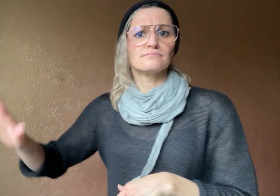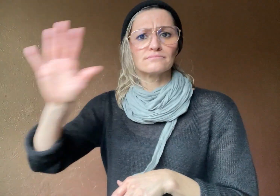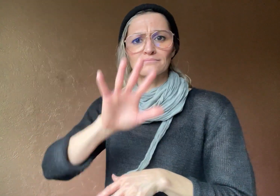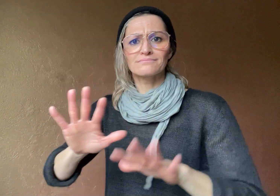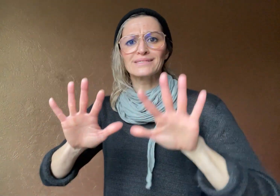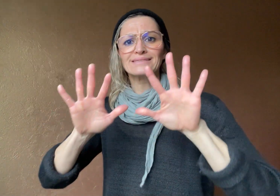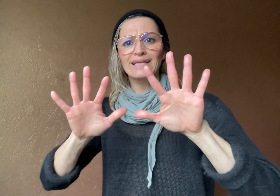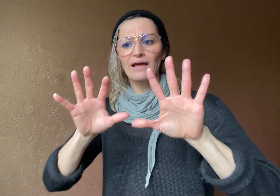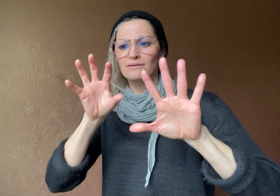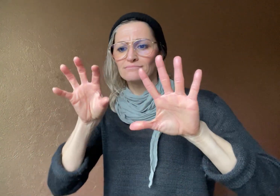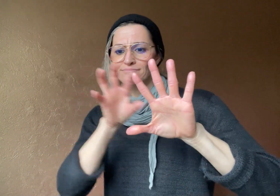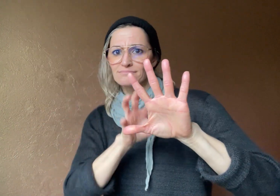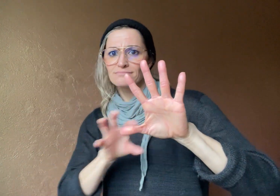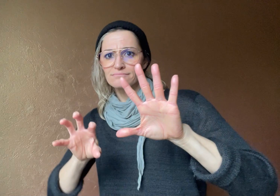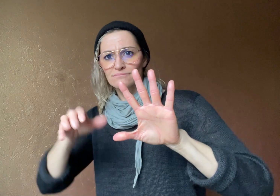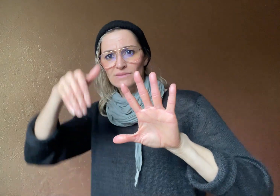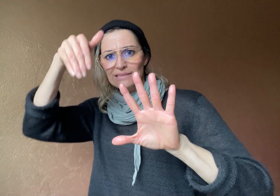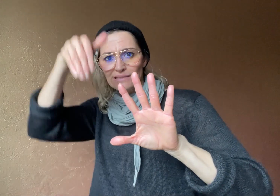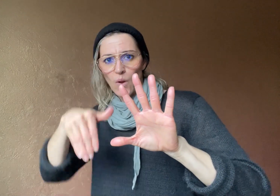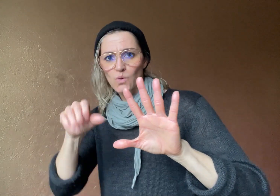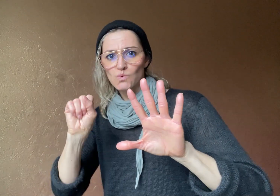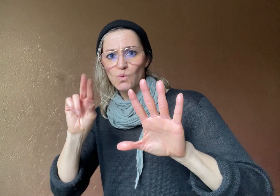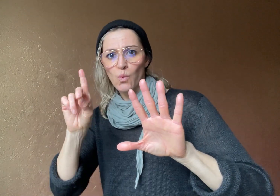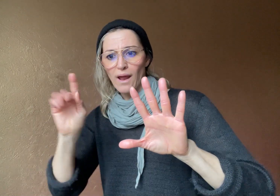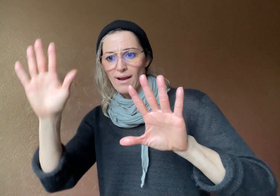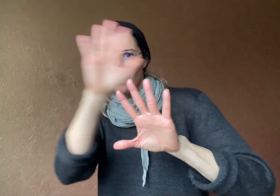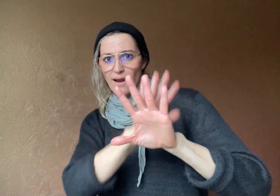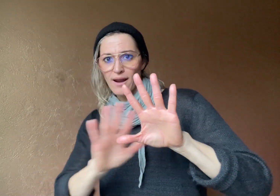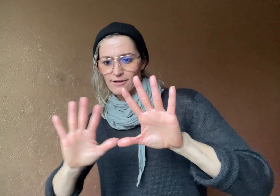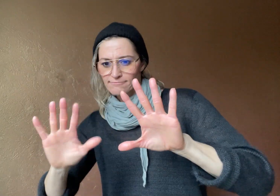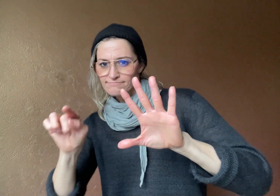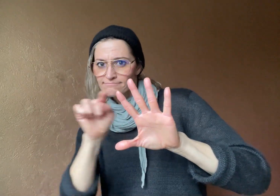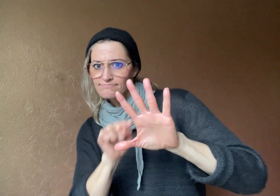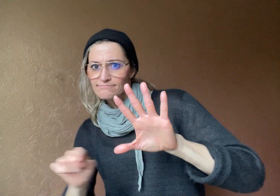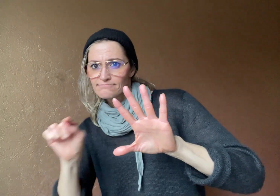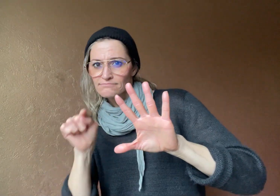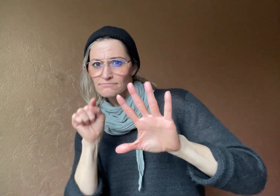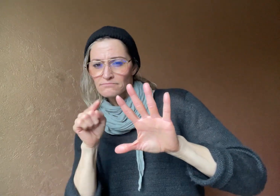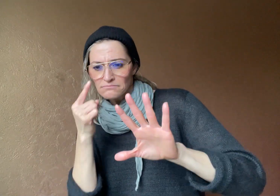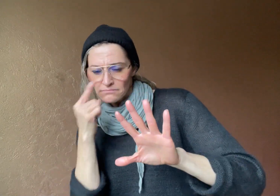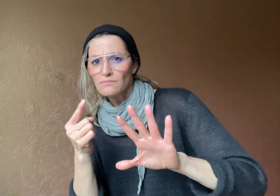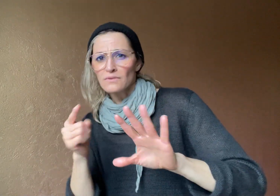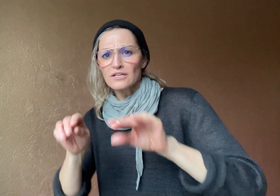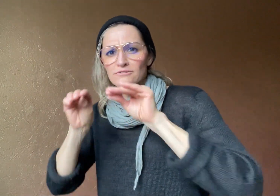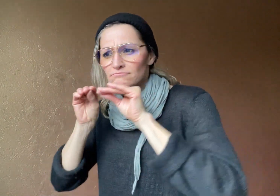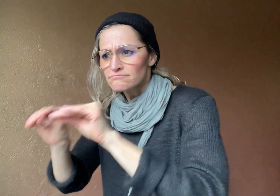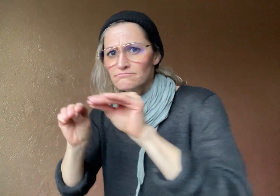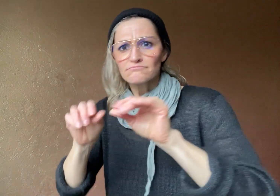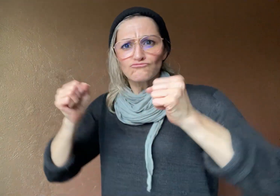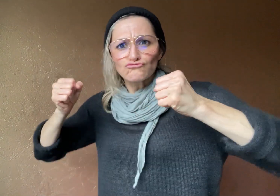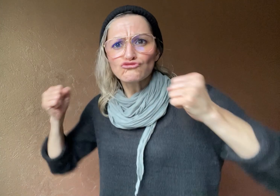ten states of South Sudan and used in training